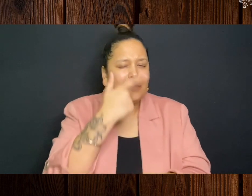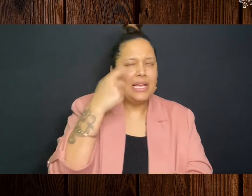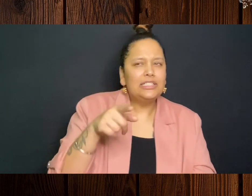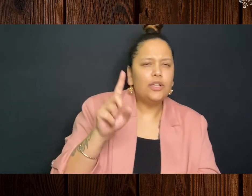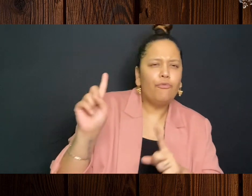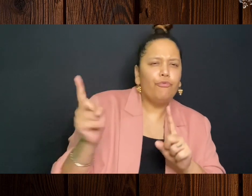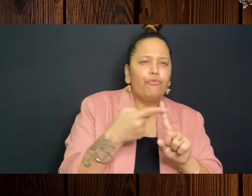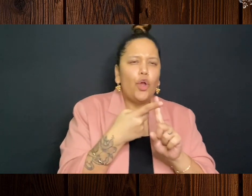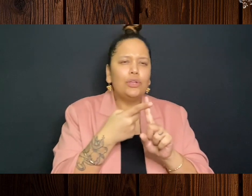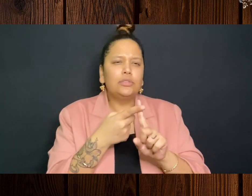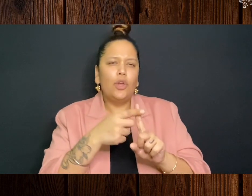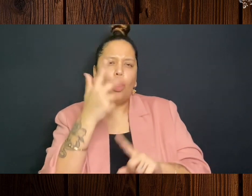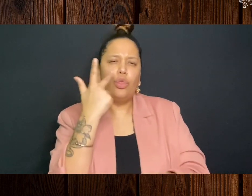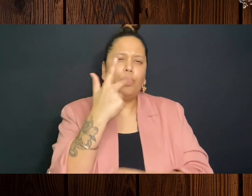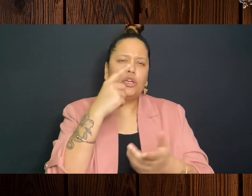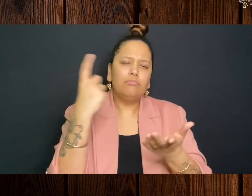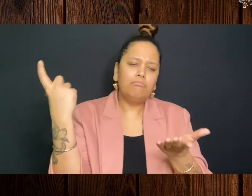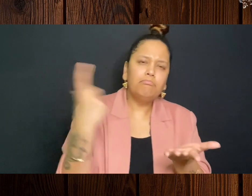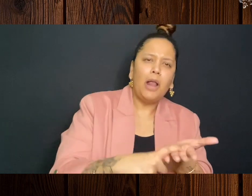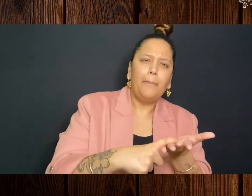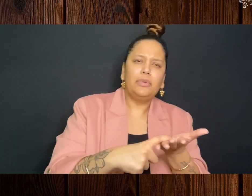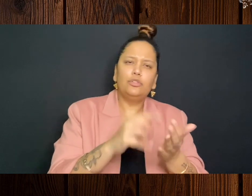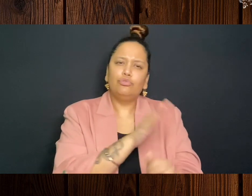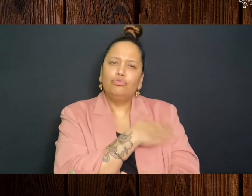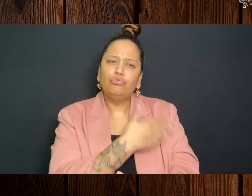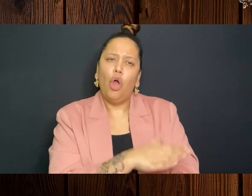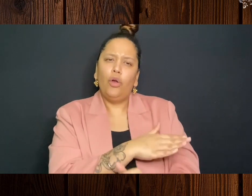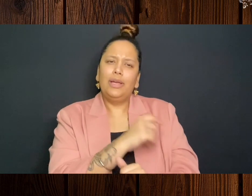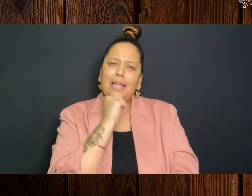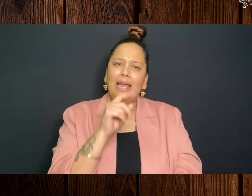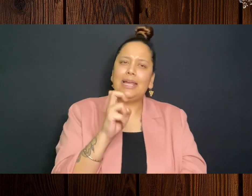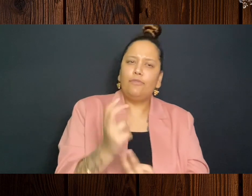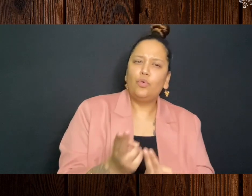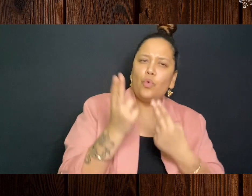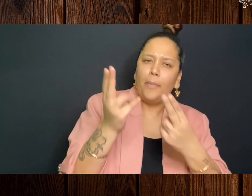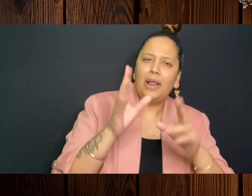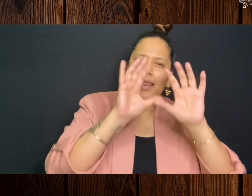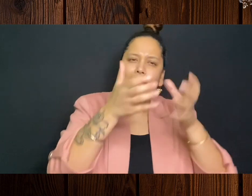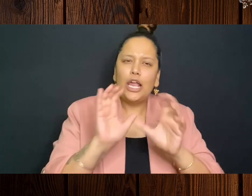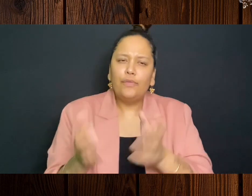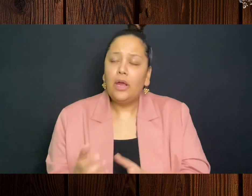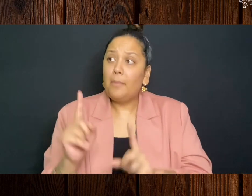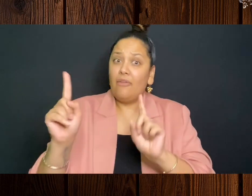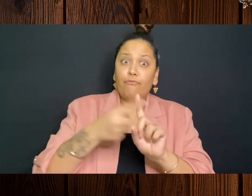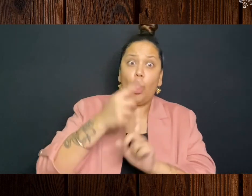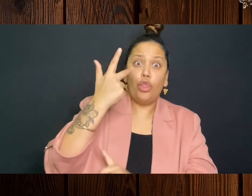three songs of the album are very - not even nominated in any categories - and the first three songs of